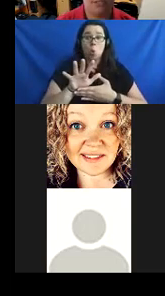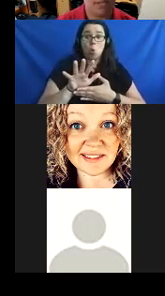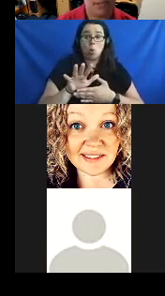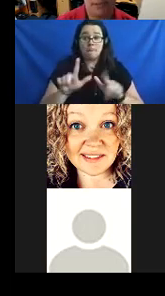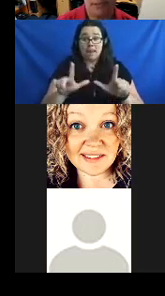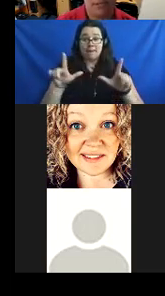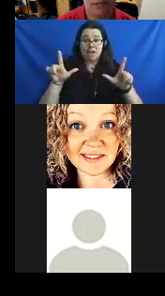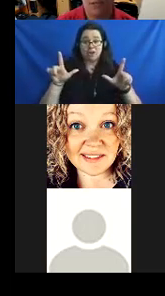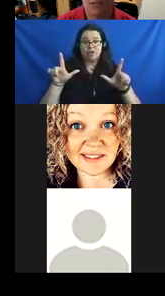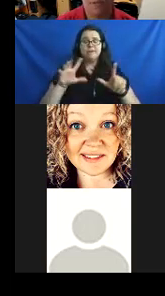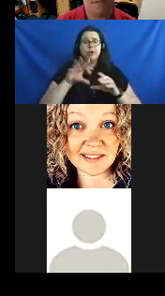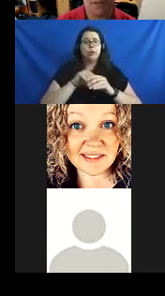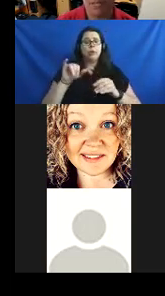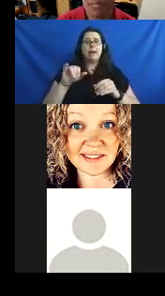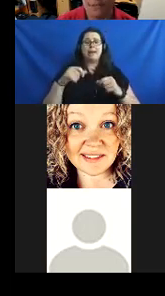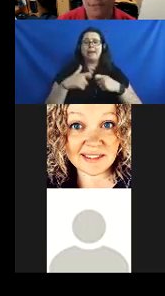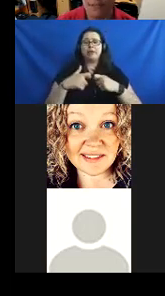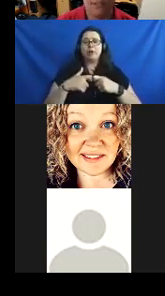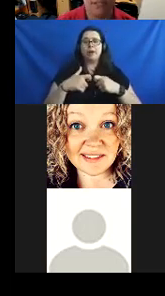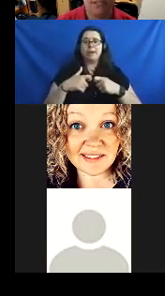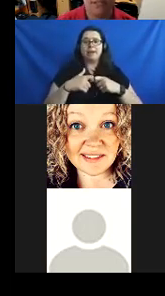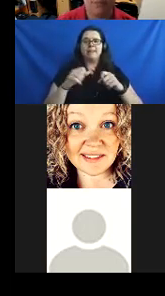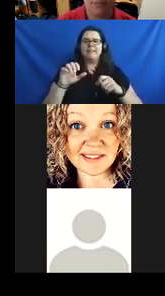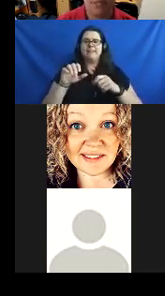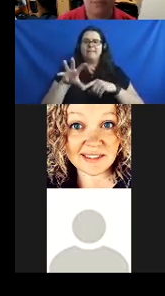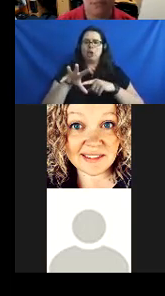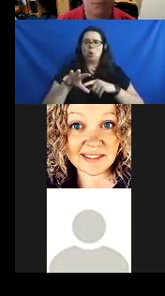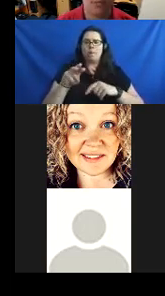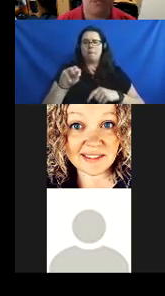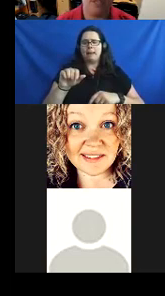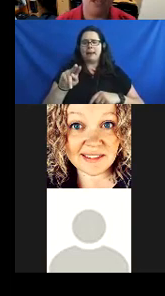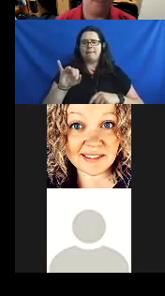MAGNIFIERS CCTV, THAT YOU ARE FAMILIAR WITH, OR SMALL